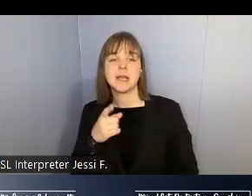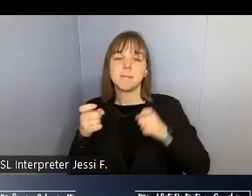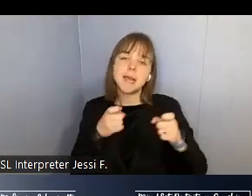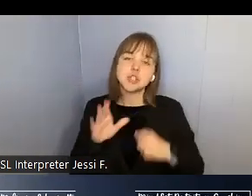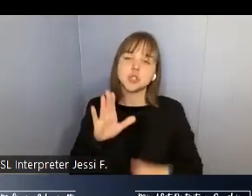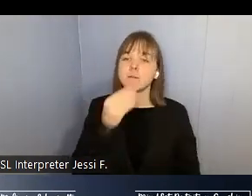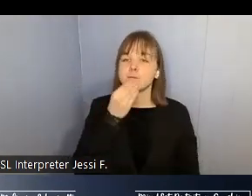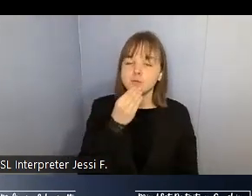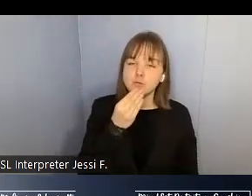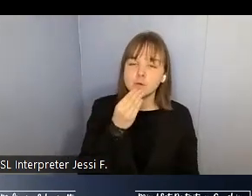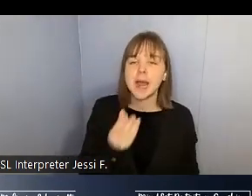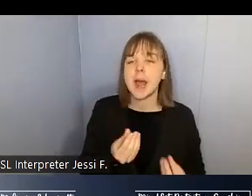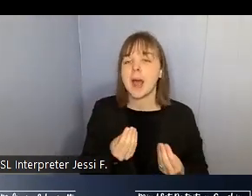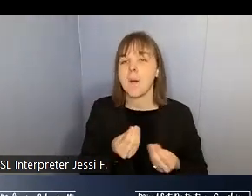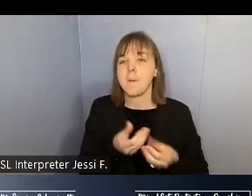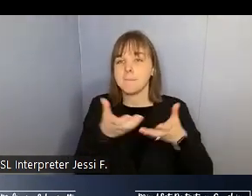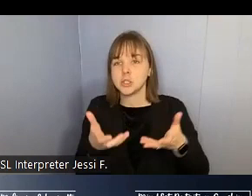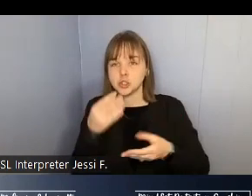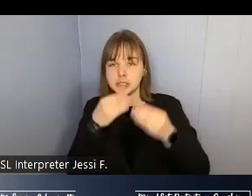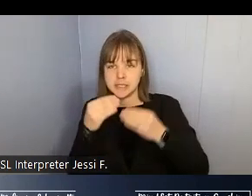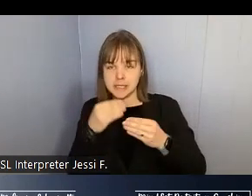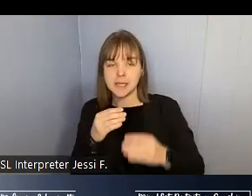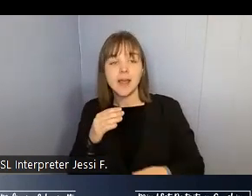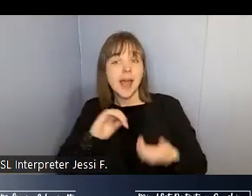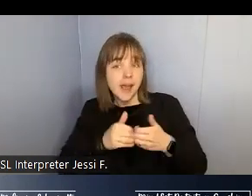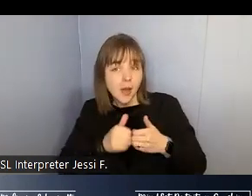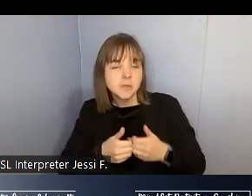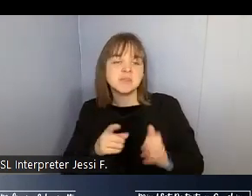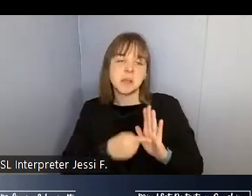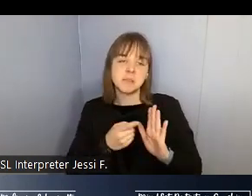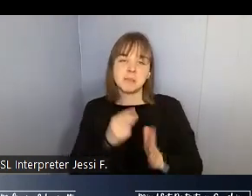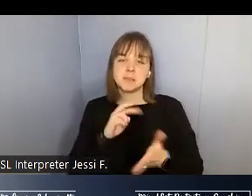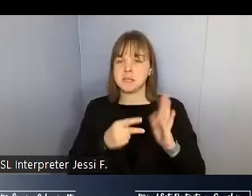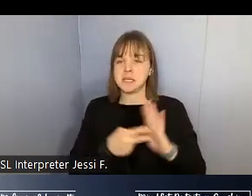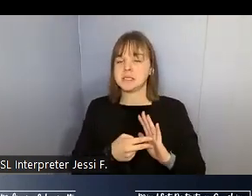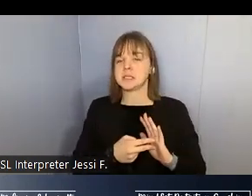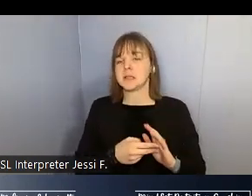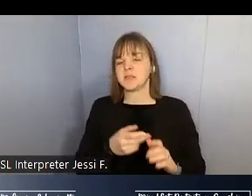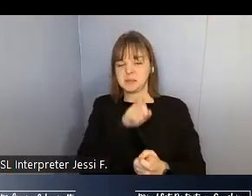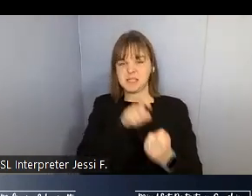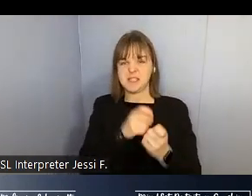and what you're eating by eliminating foods, eliminating food groups. Eat this, don't eat this.